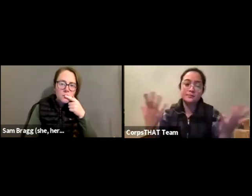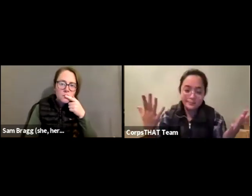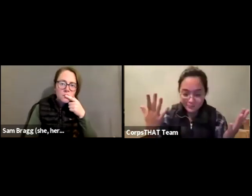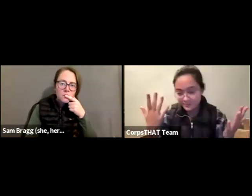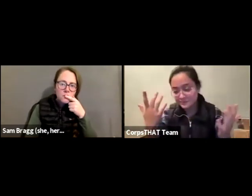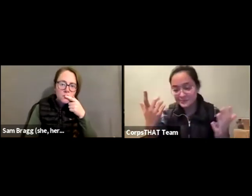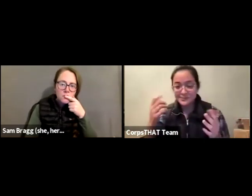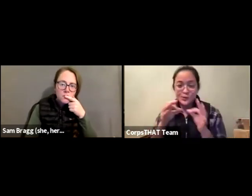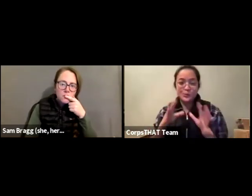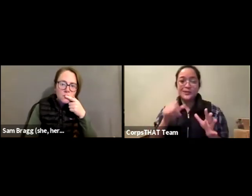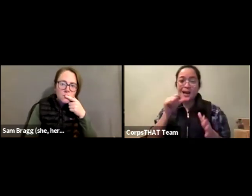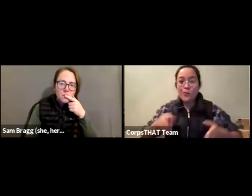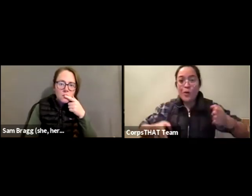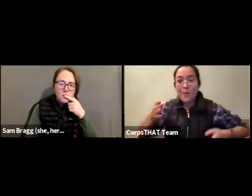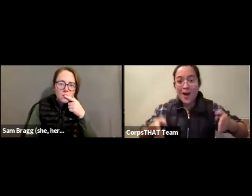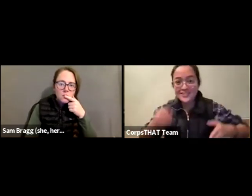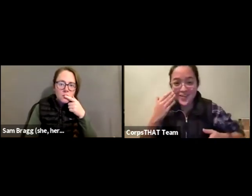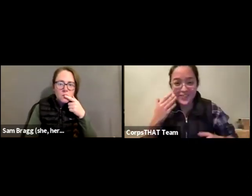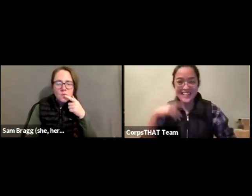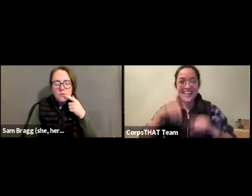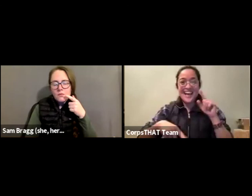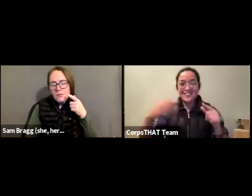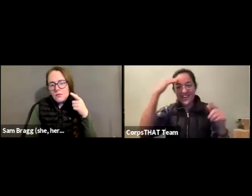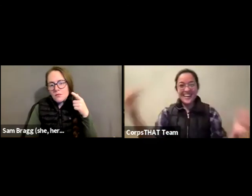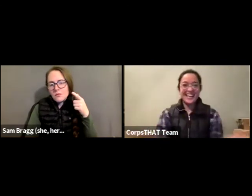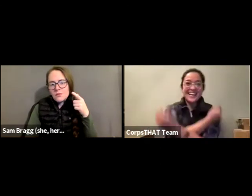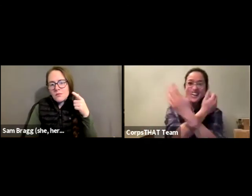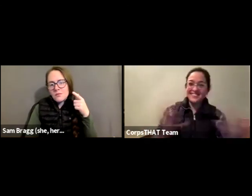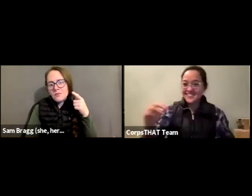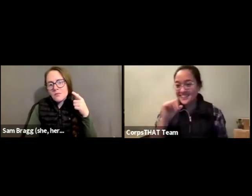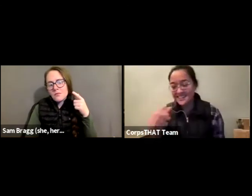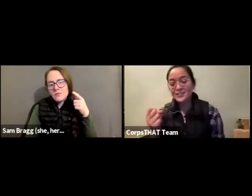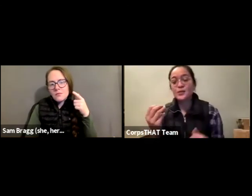or canoeing or the many other needs that they need but you know also like